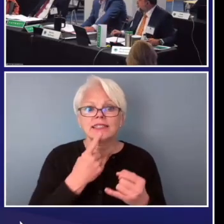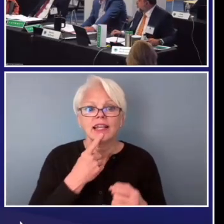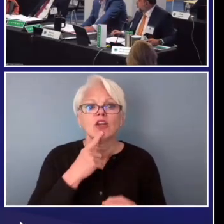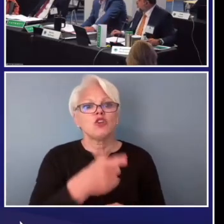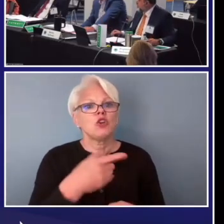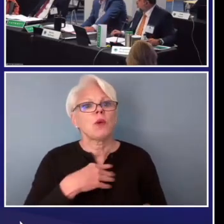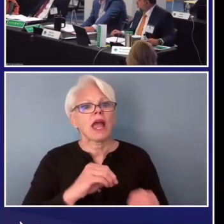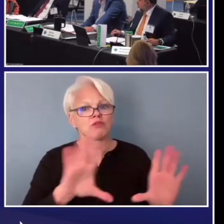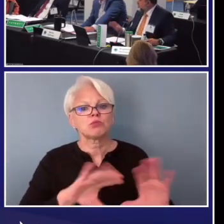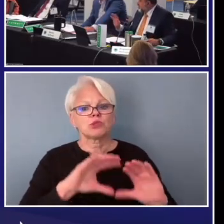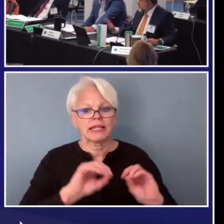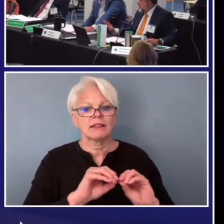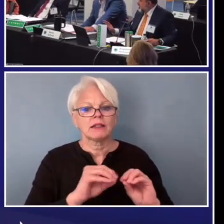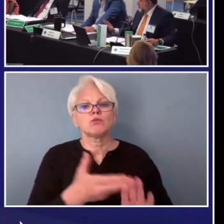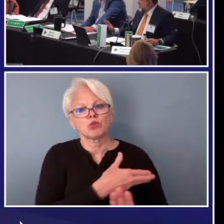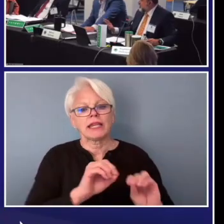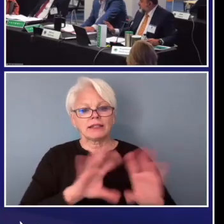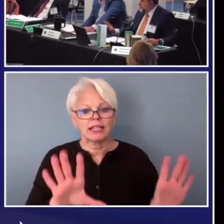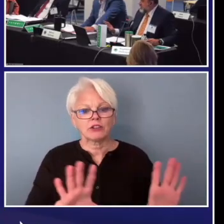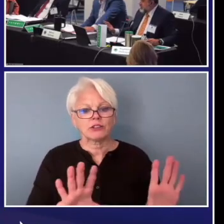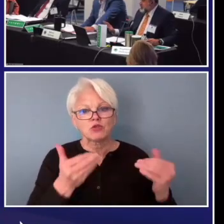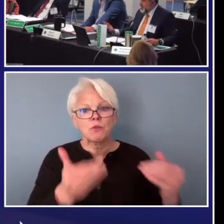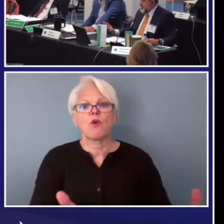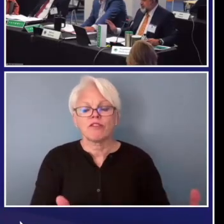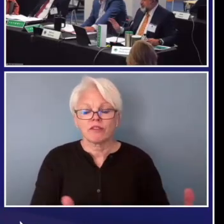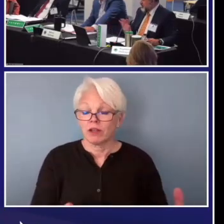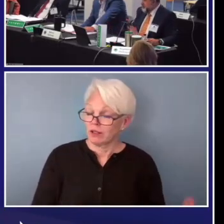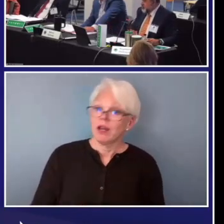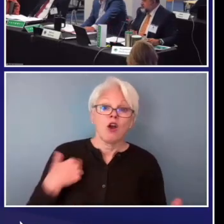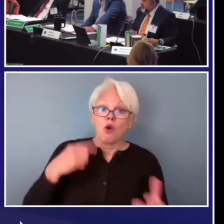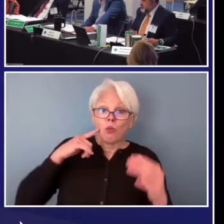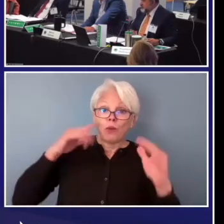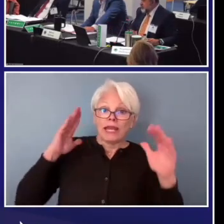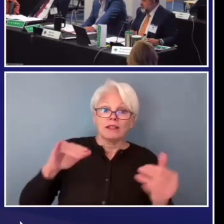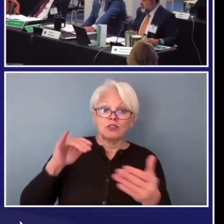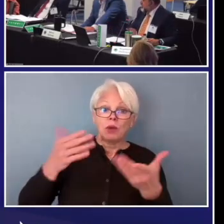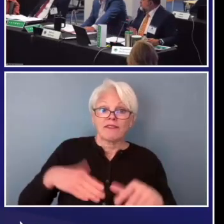Something that we anticipated we would have at the end of negotiated rule making in 2020.